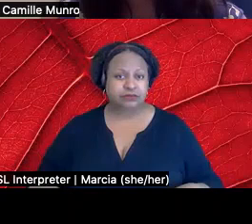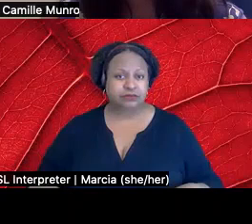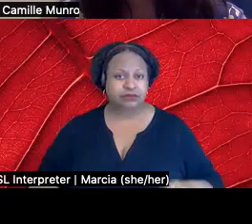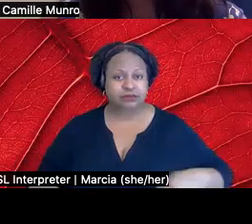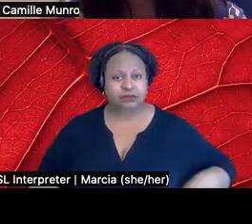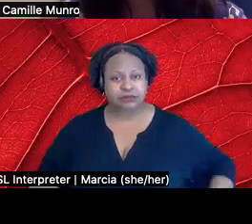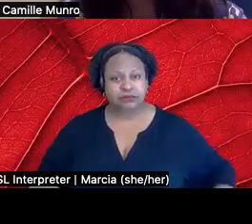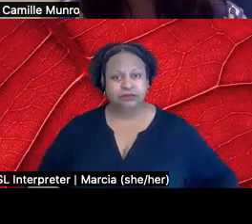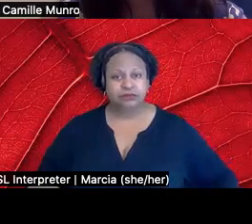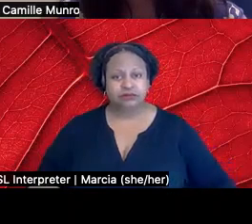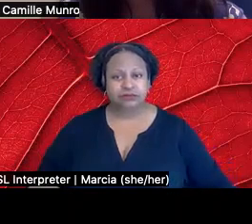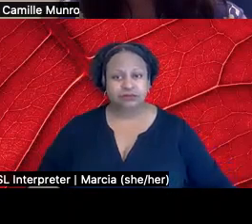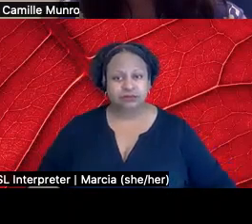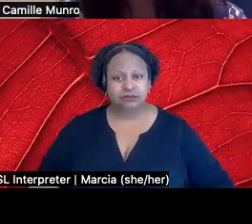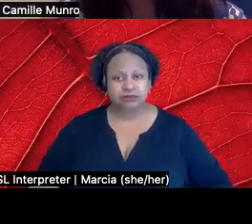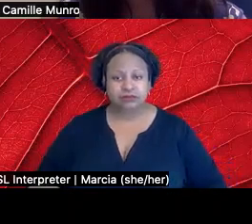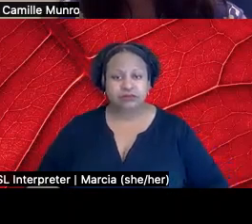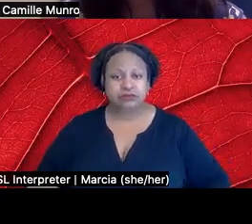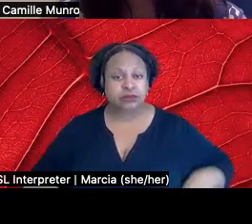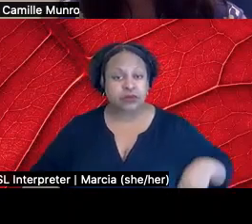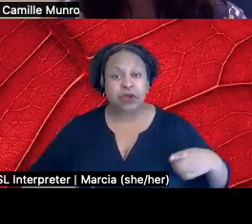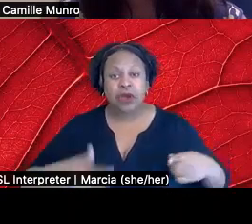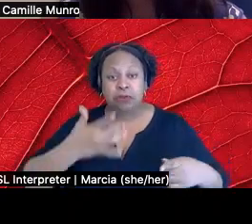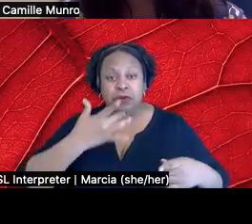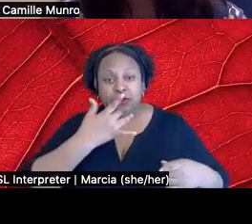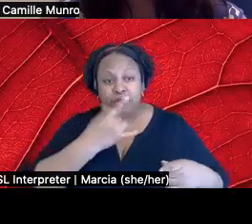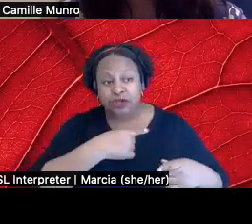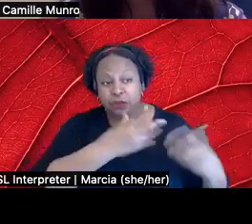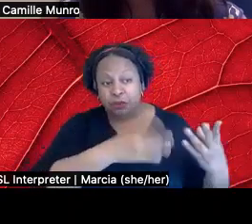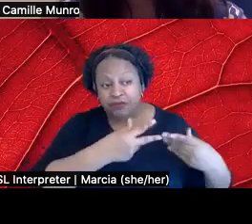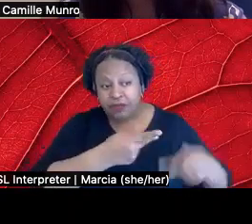that comments about preferring care from someone who knows your pain.